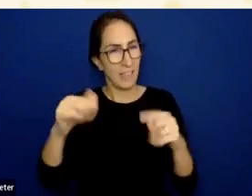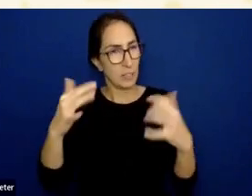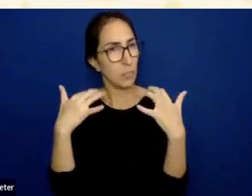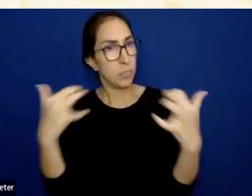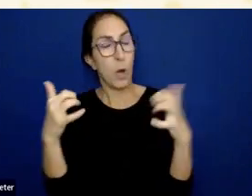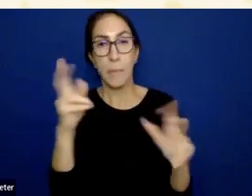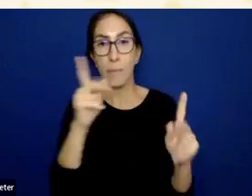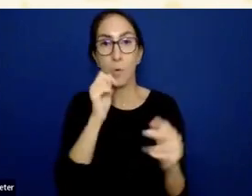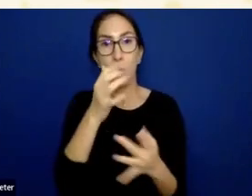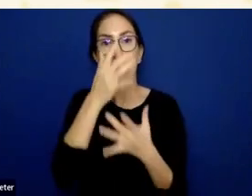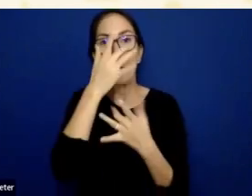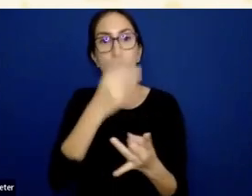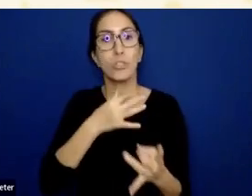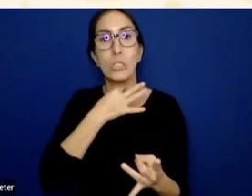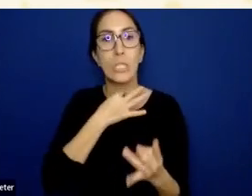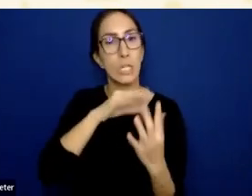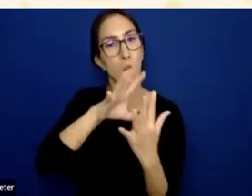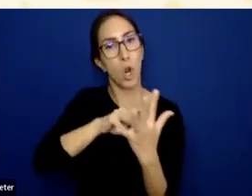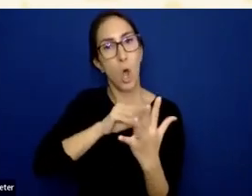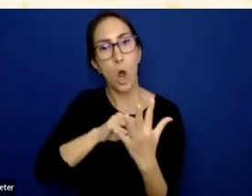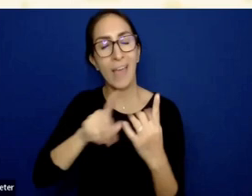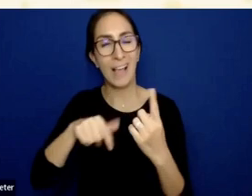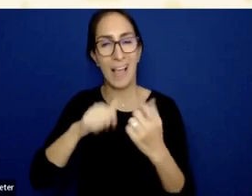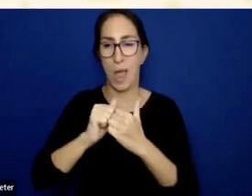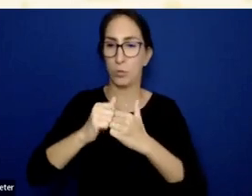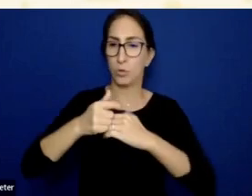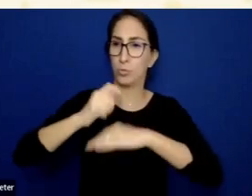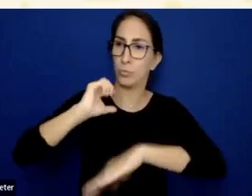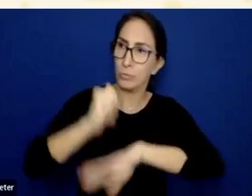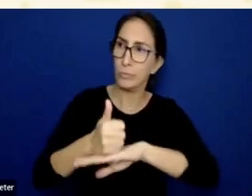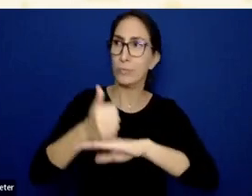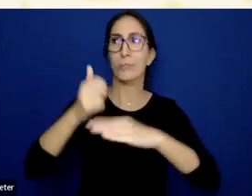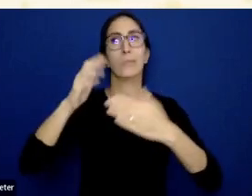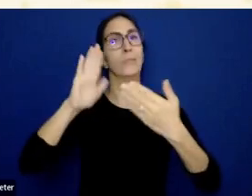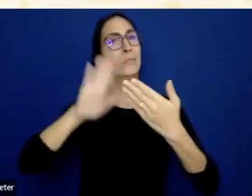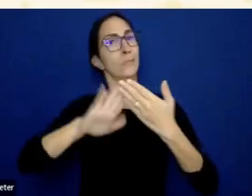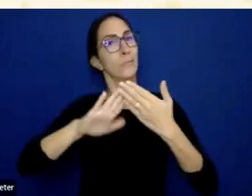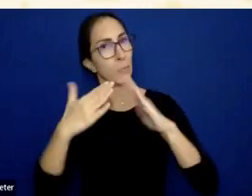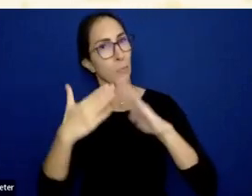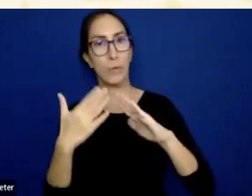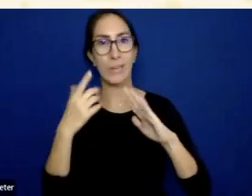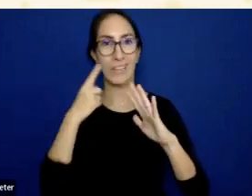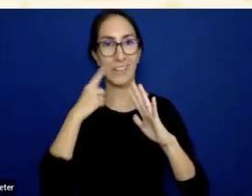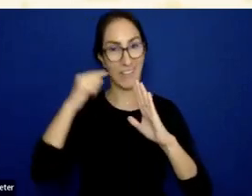and creating a community create digitally accessible products.